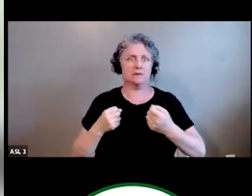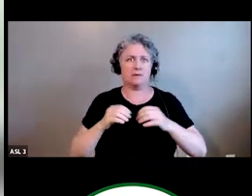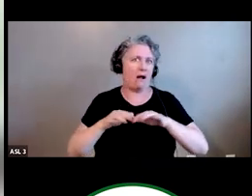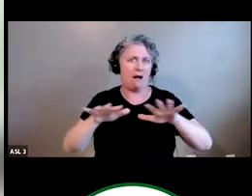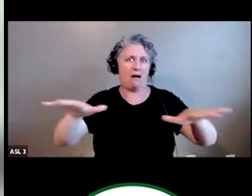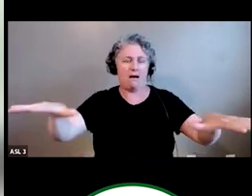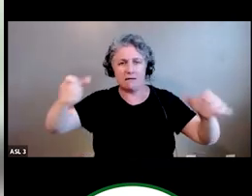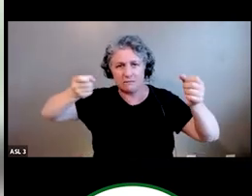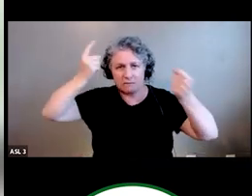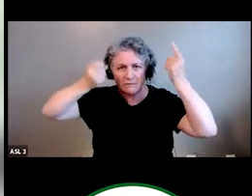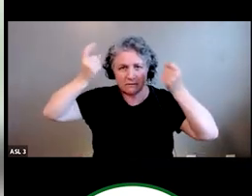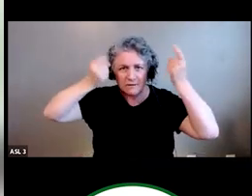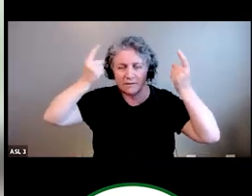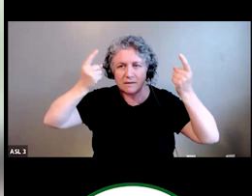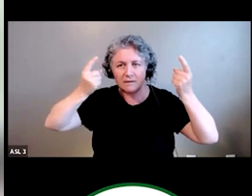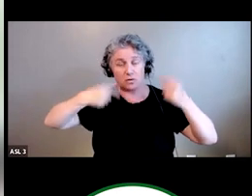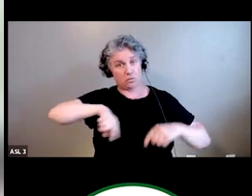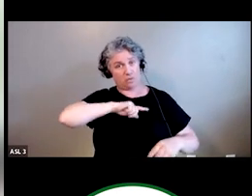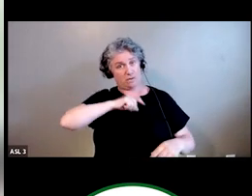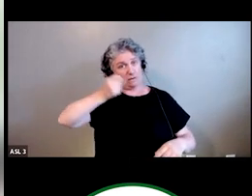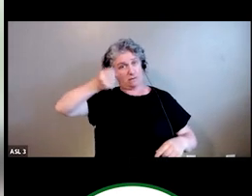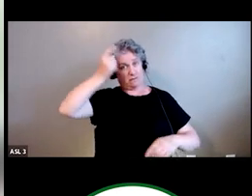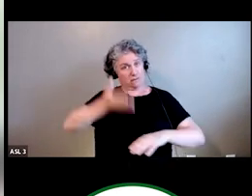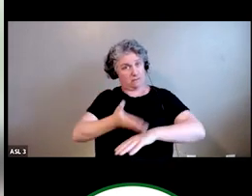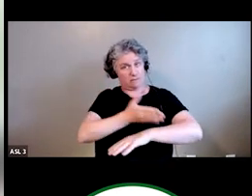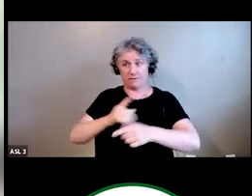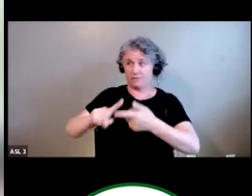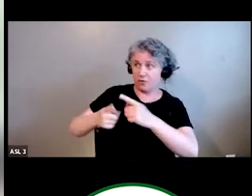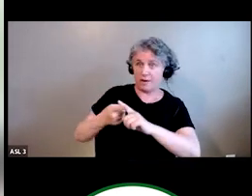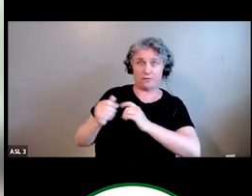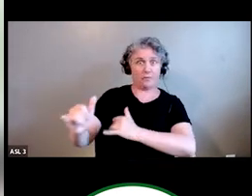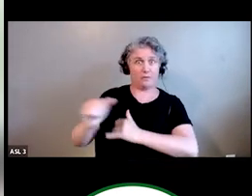device or someone who's blind or someone who's experiencing, you know, a different type of